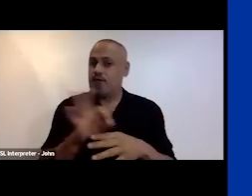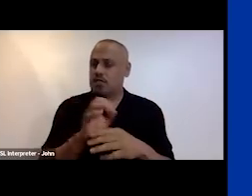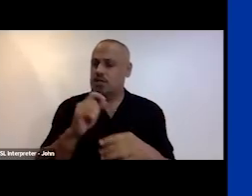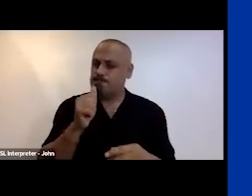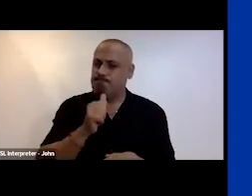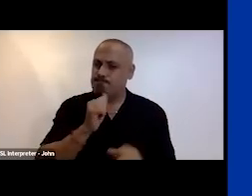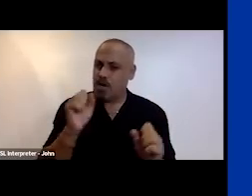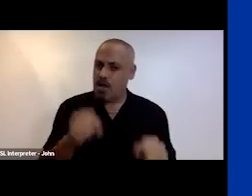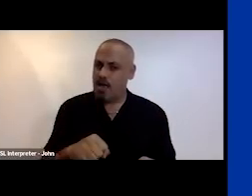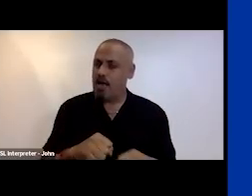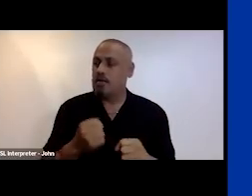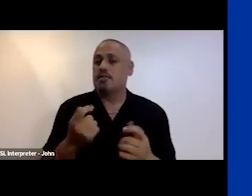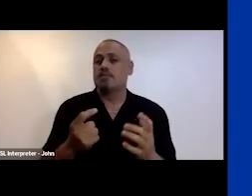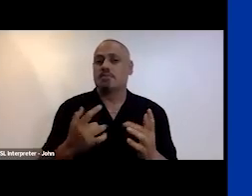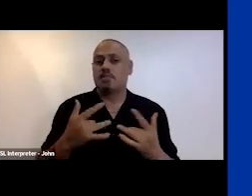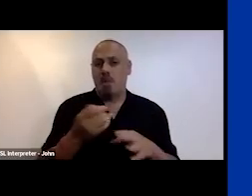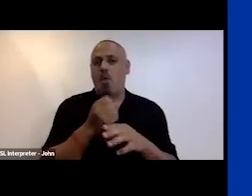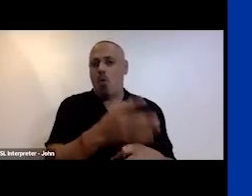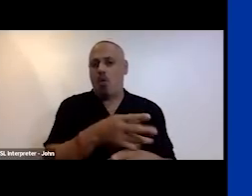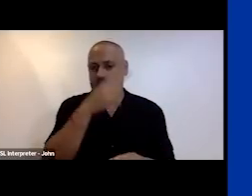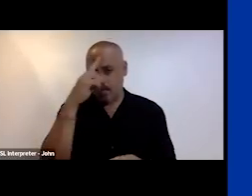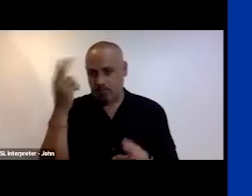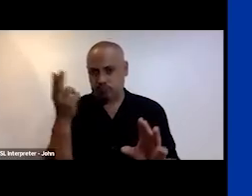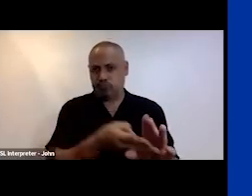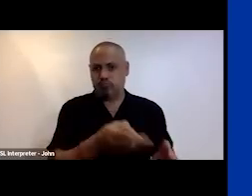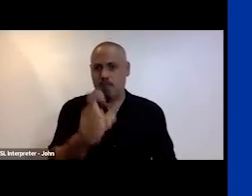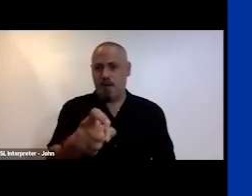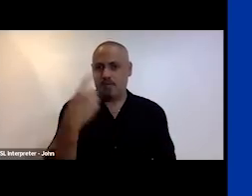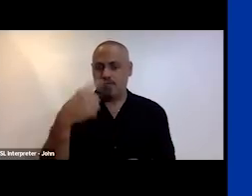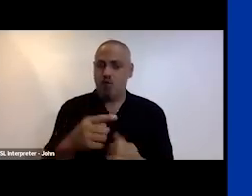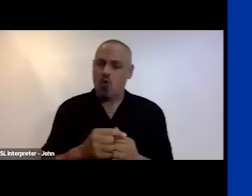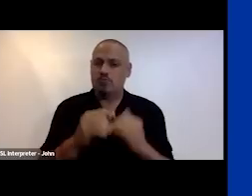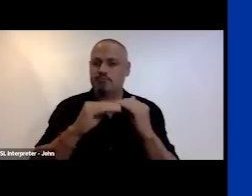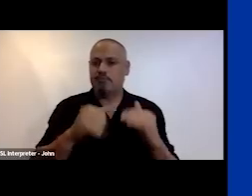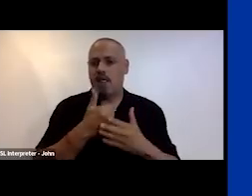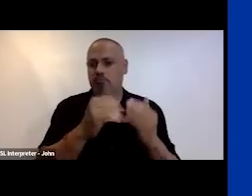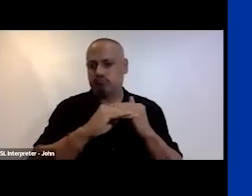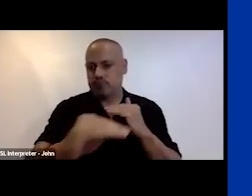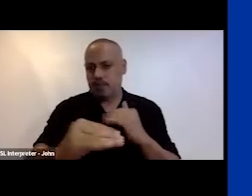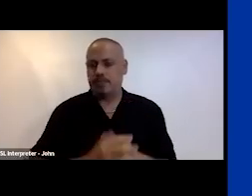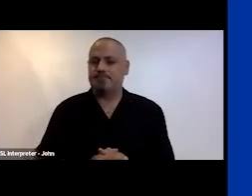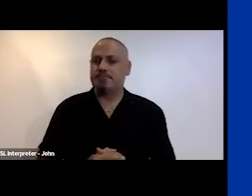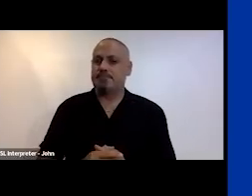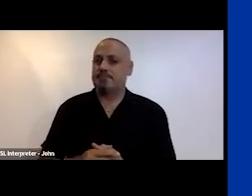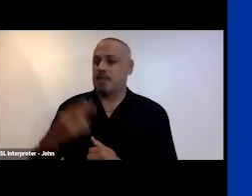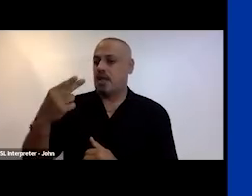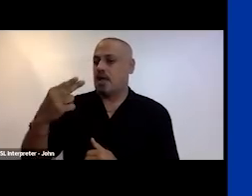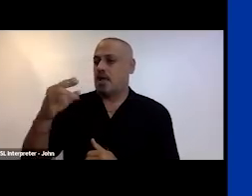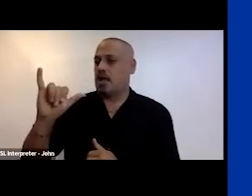often leading to hospitalization in order to reach a point of stabilization. Hypomania, on the other hand,